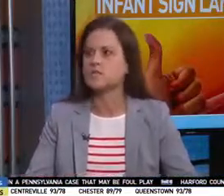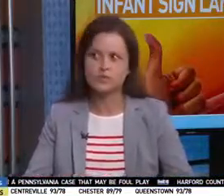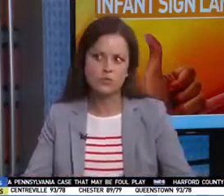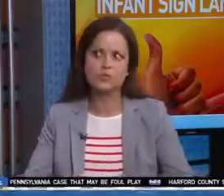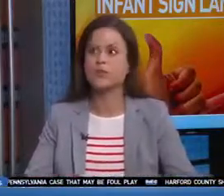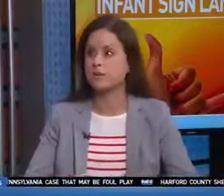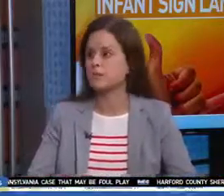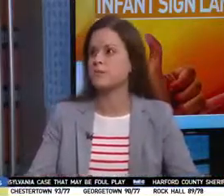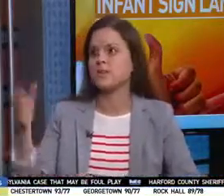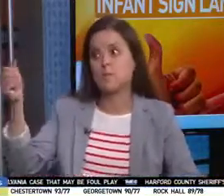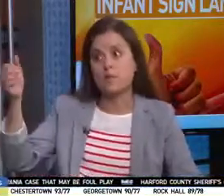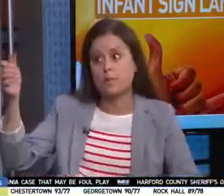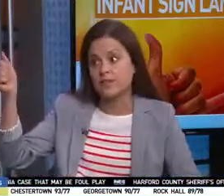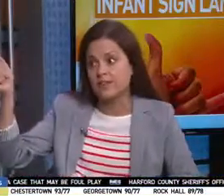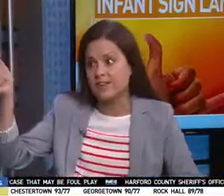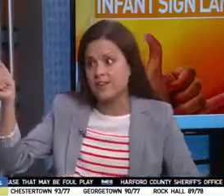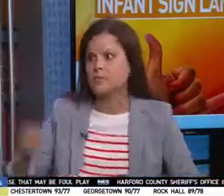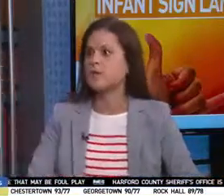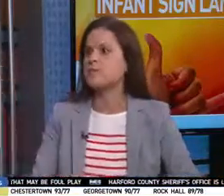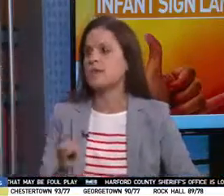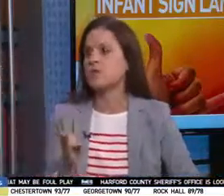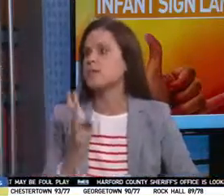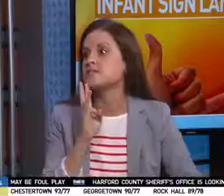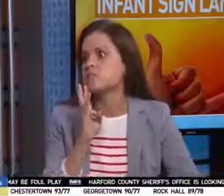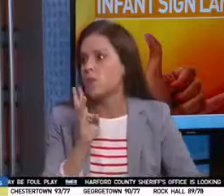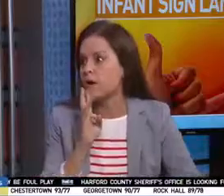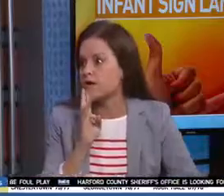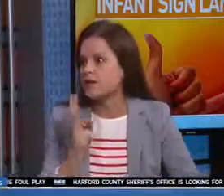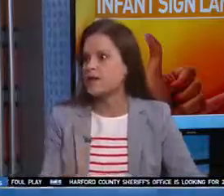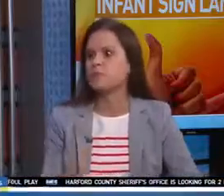They're tantruming because maybe they want milk. Right. Maybe they want some water.